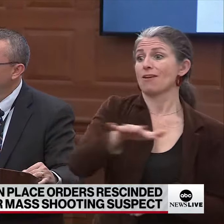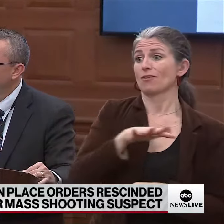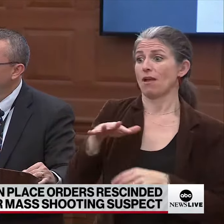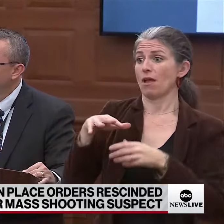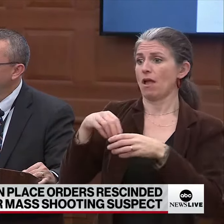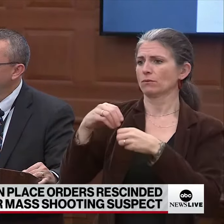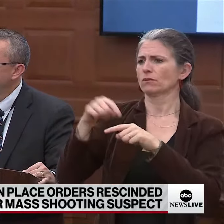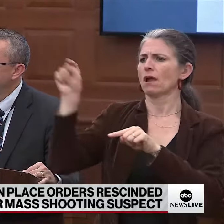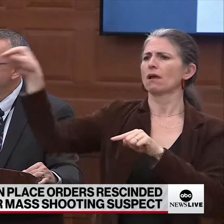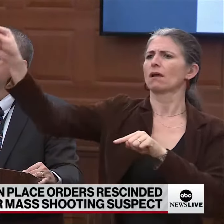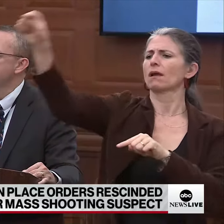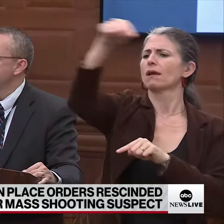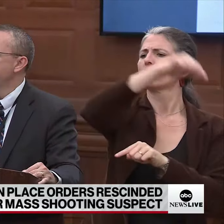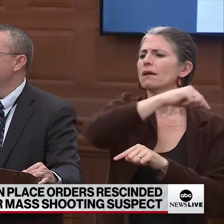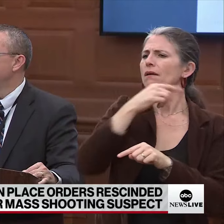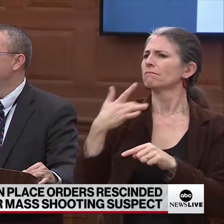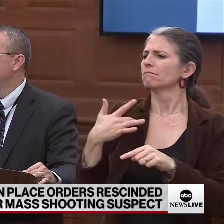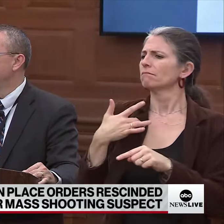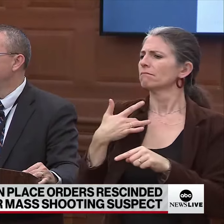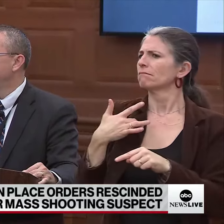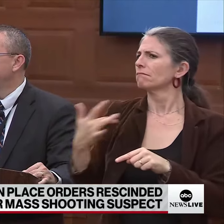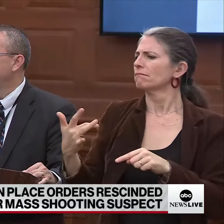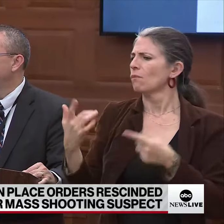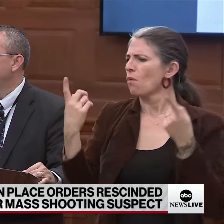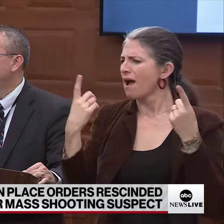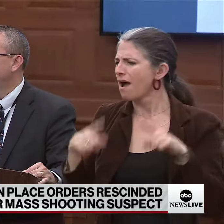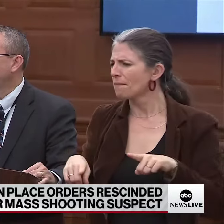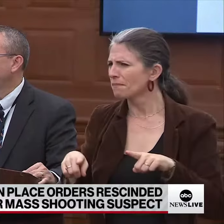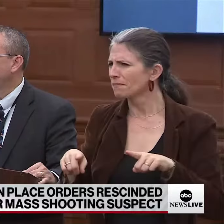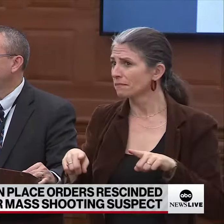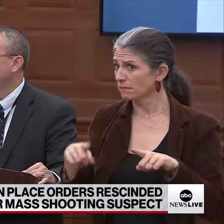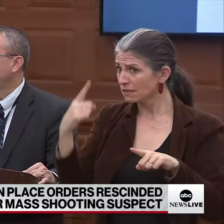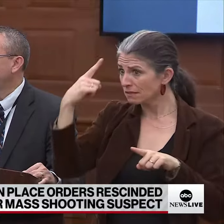IS THIS OFFENSIVE OR NEGLECT? AND SECONDLY, TO GO OUTSIDE OF THE AREA OF LEWISTON IN THE